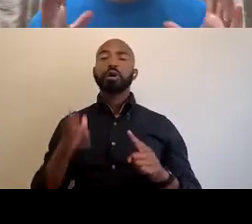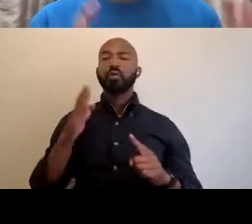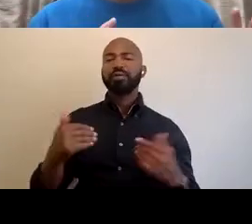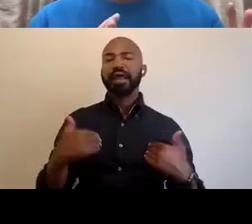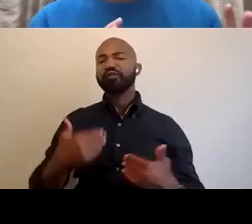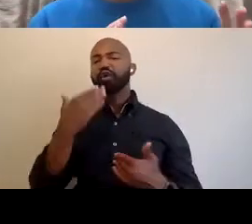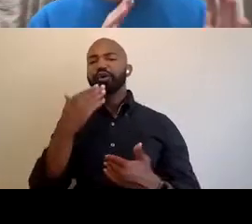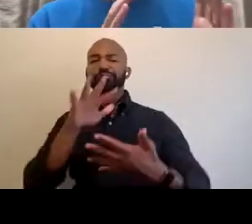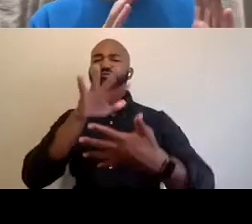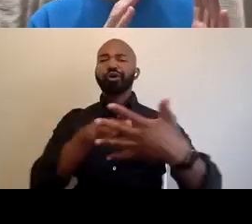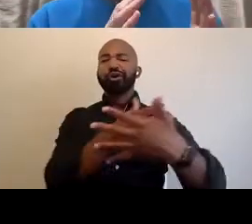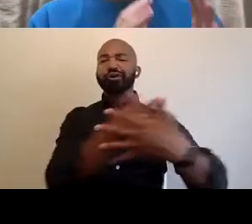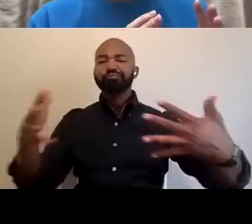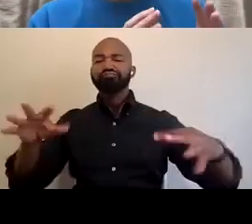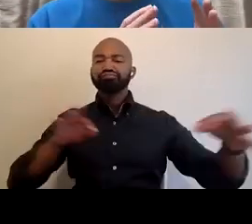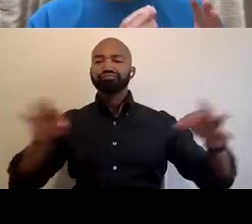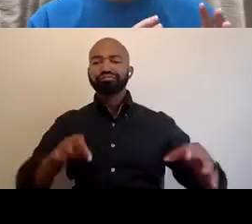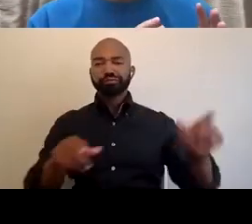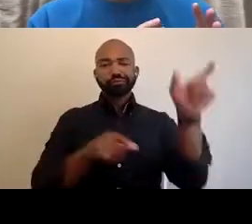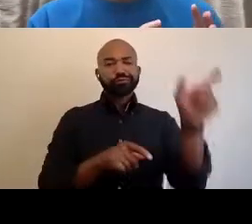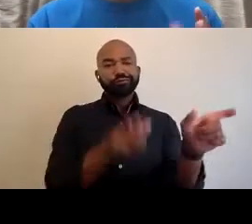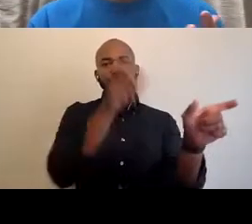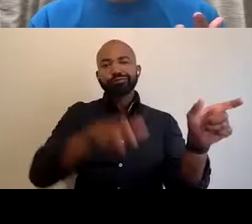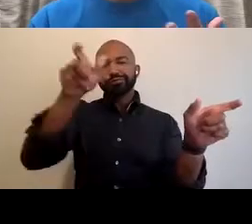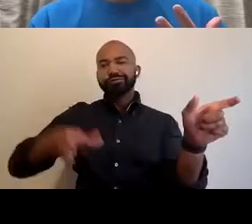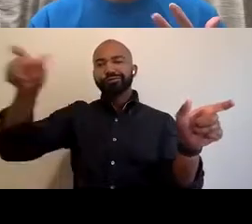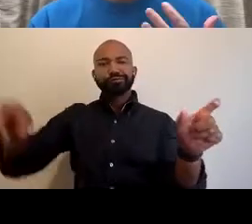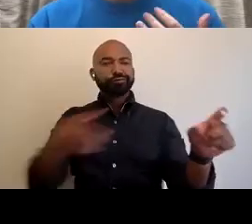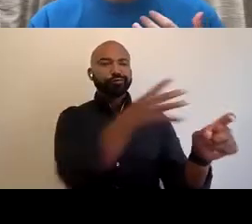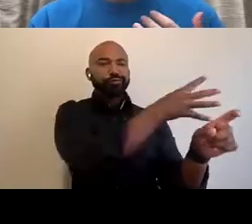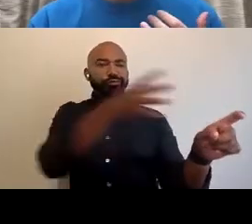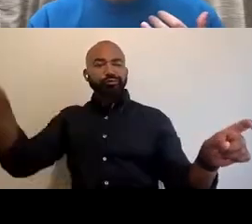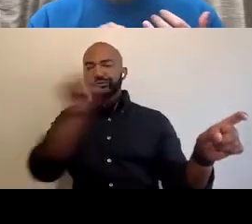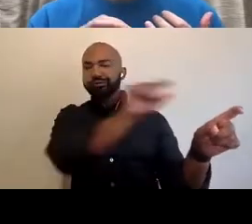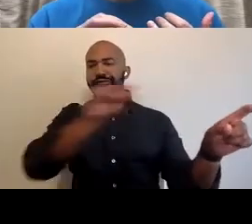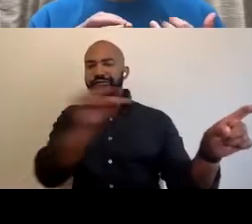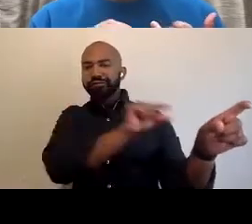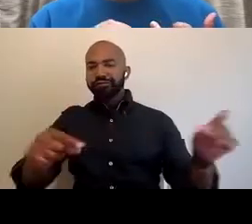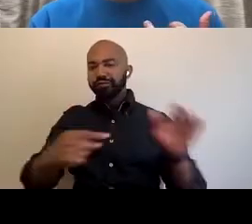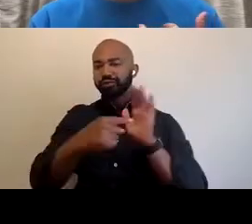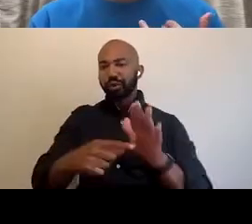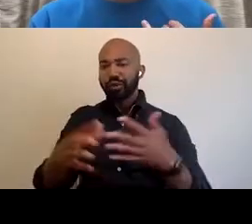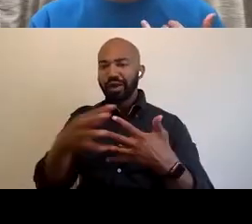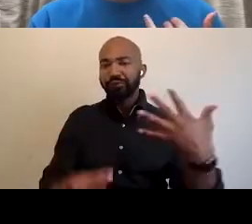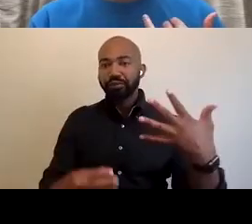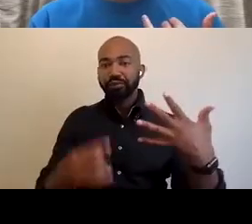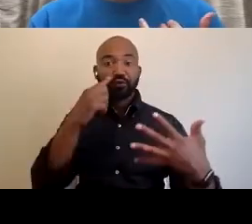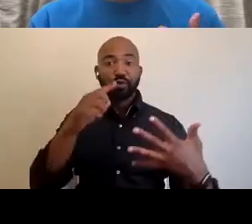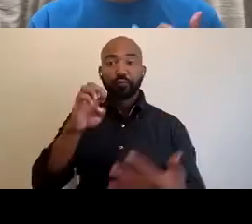well-displayed about what the options are. For example, estrogen therapy, how does that come?